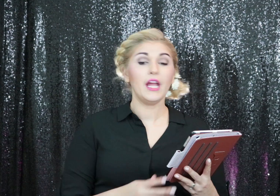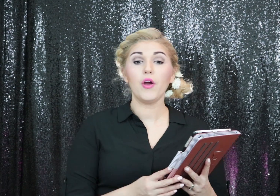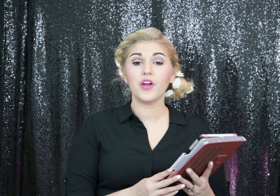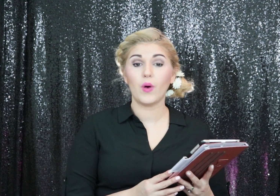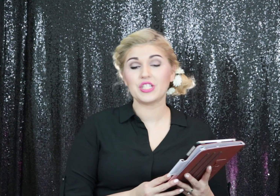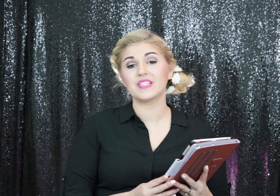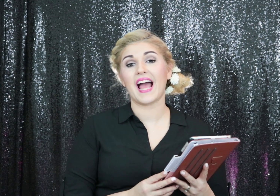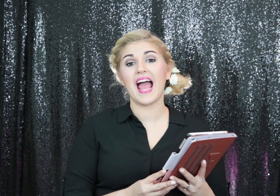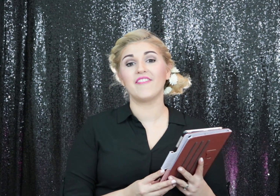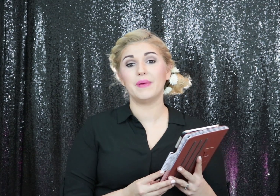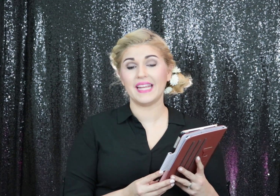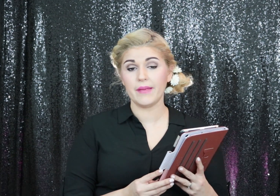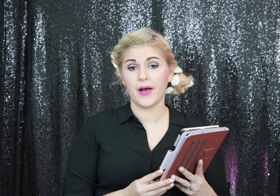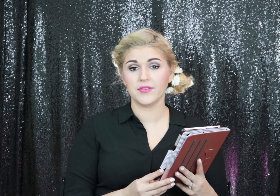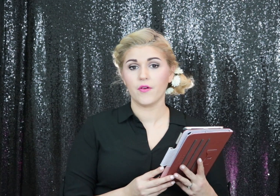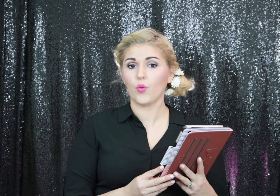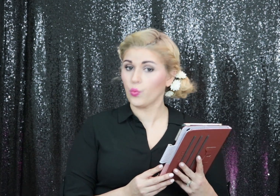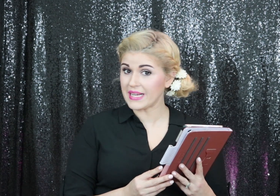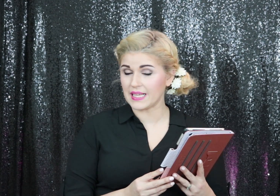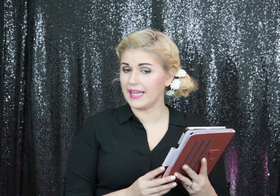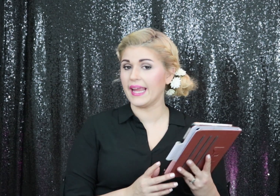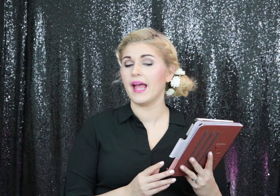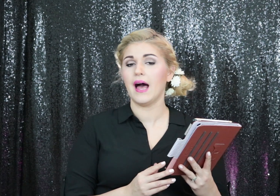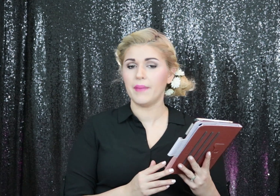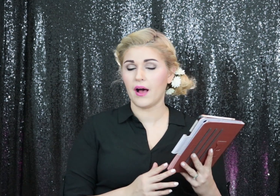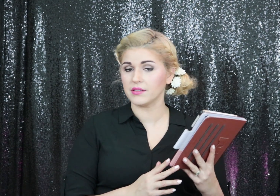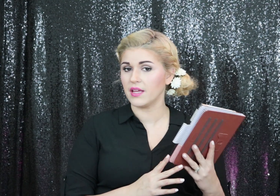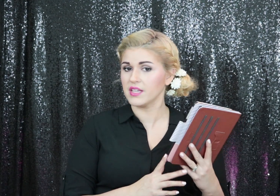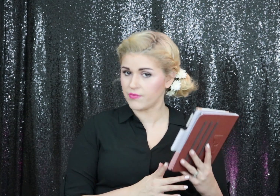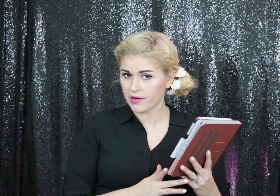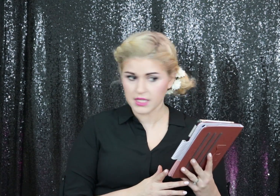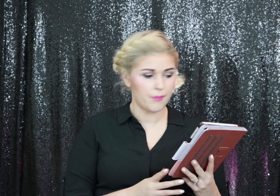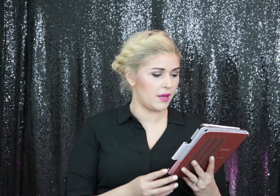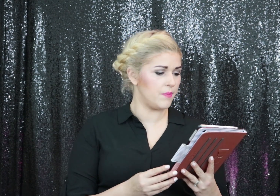Here are the questions I've been emailed recently about this very topic.